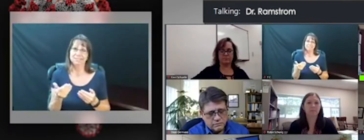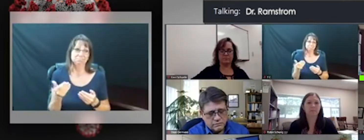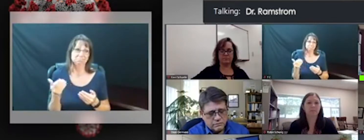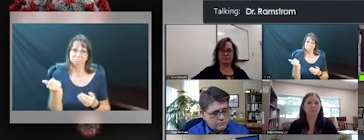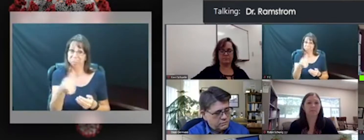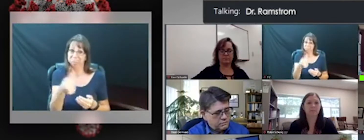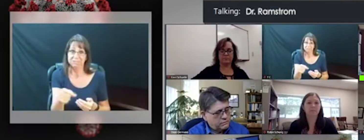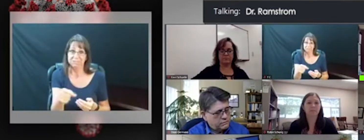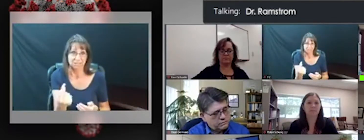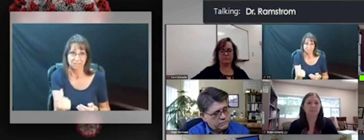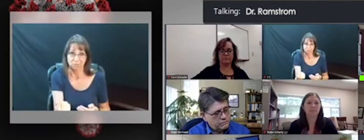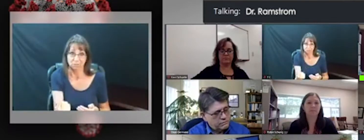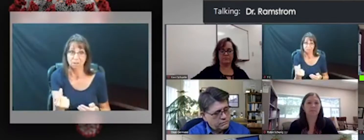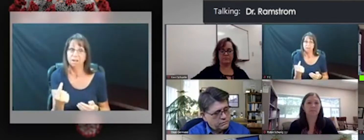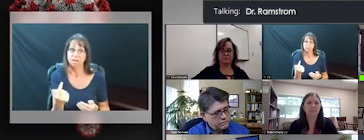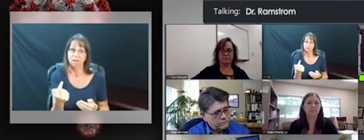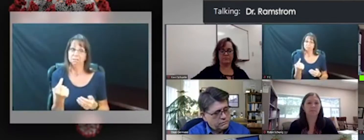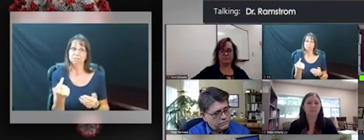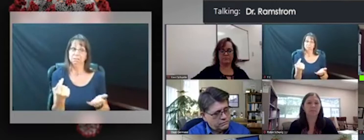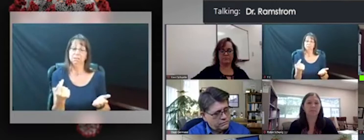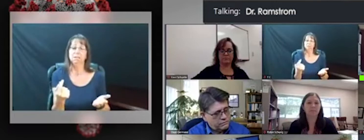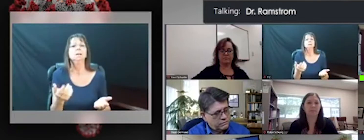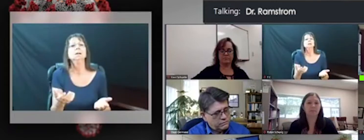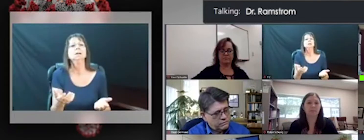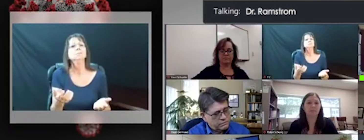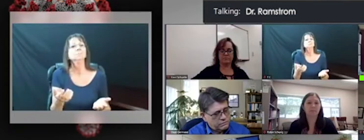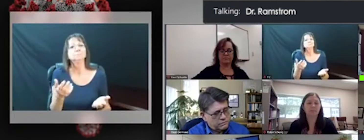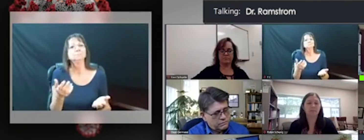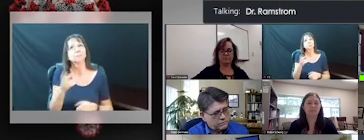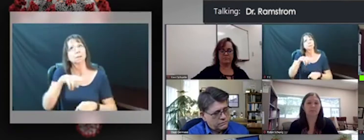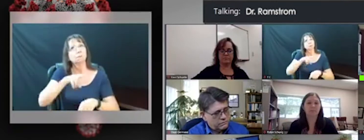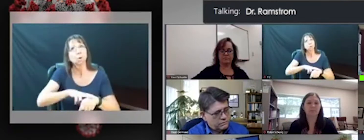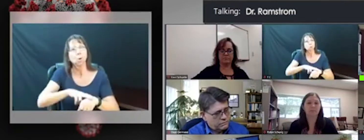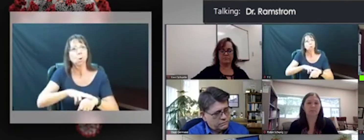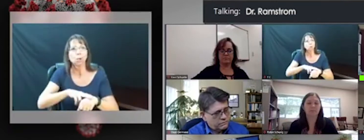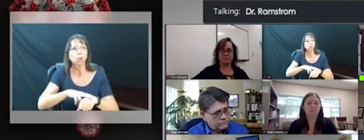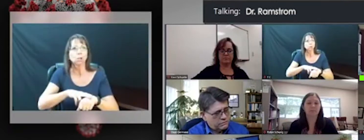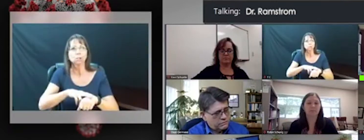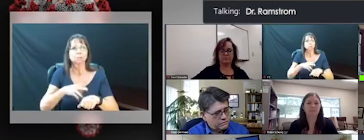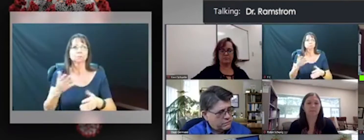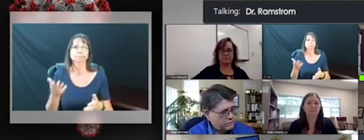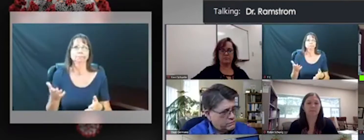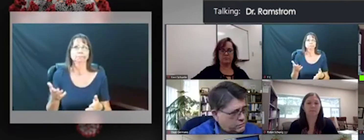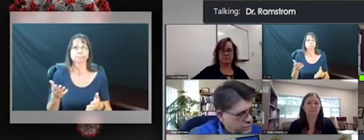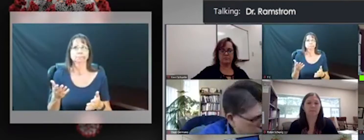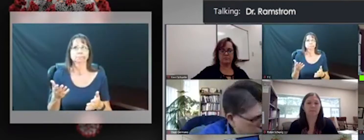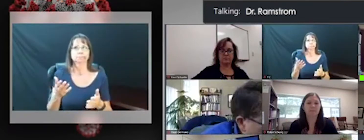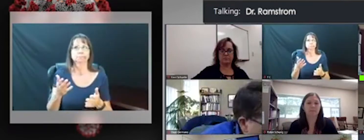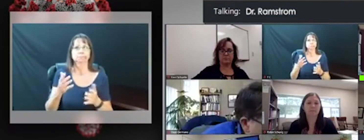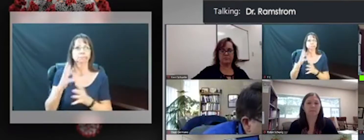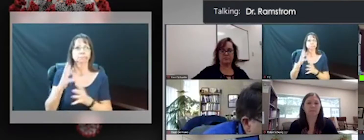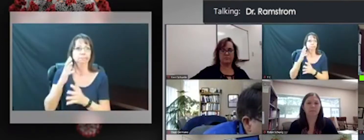unrest or violence isn't going to help us to address this pandemic. So, my hope is that we can